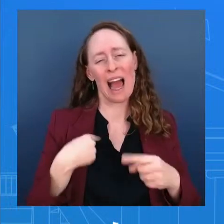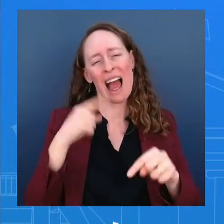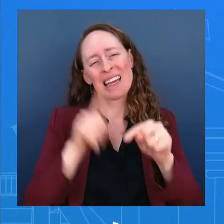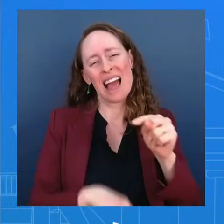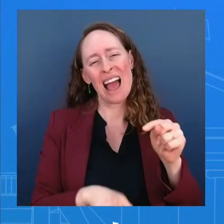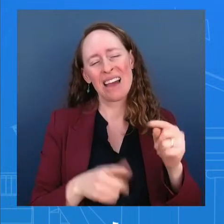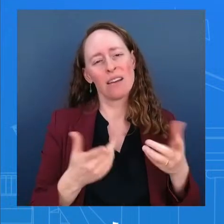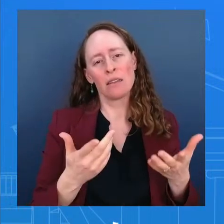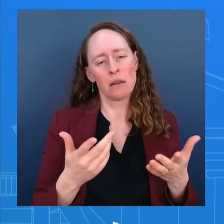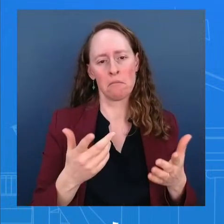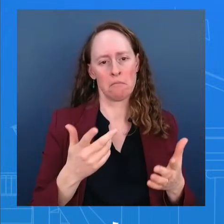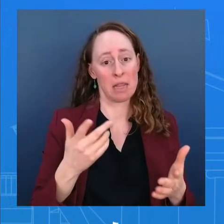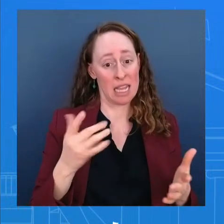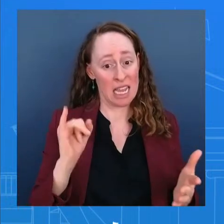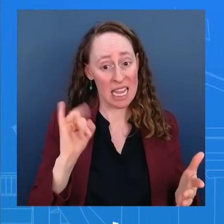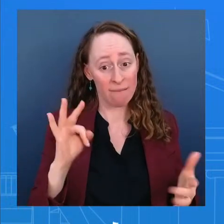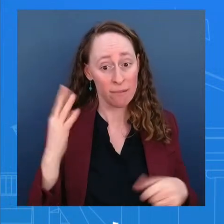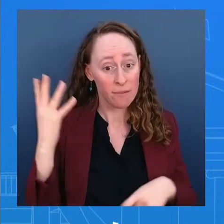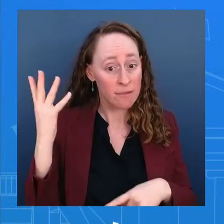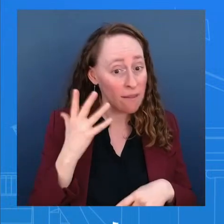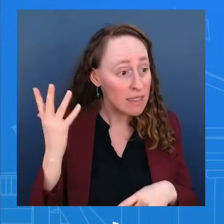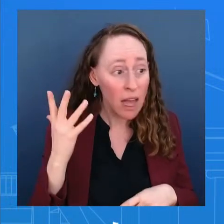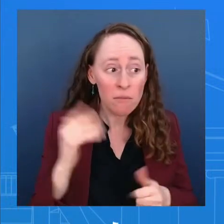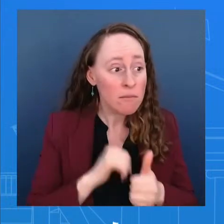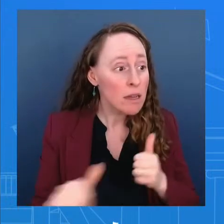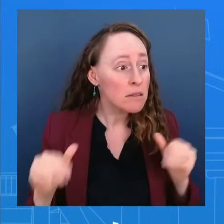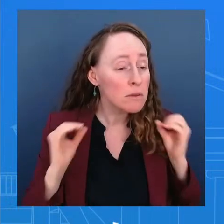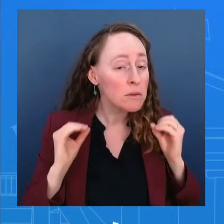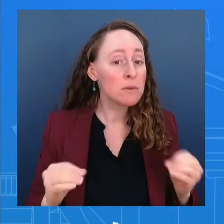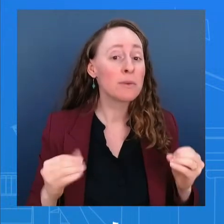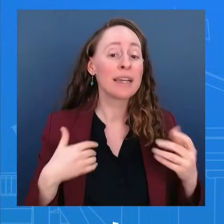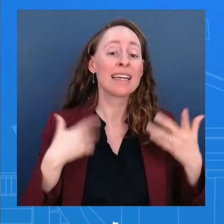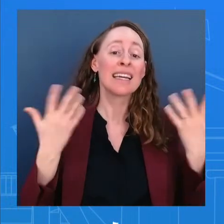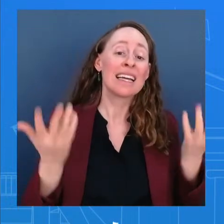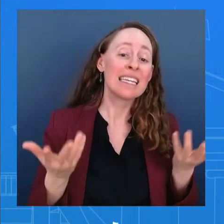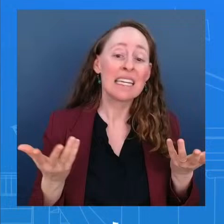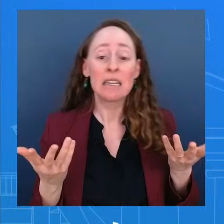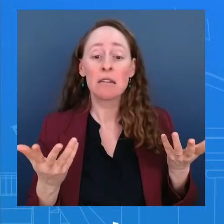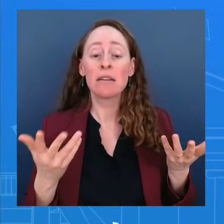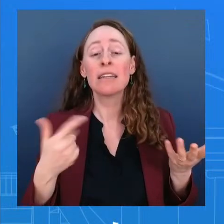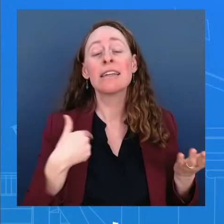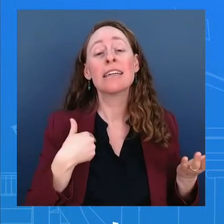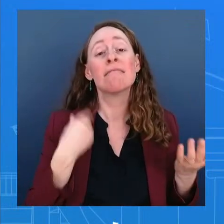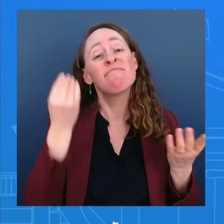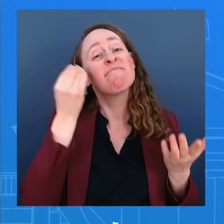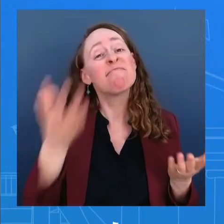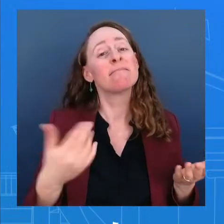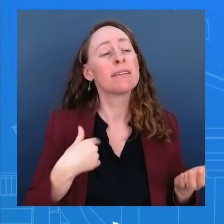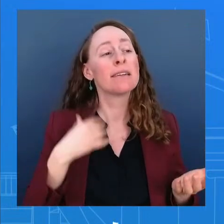I will be the person who is probably least shocked by that. But I think there’s a good chance we can close this.